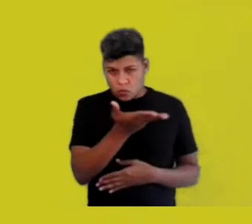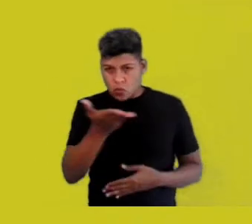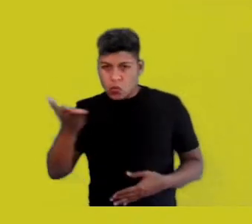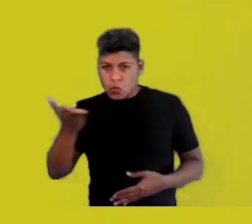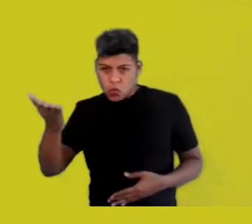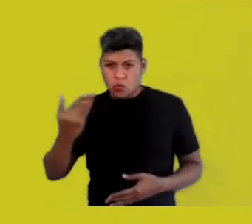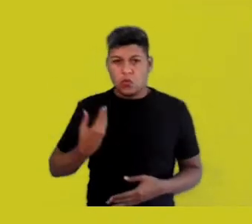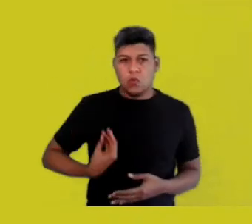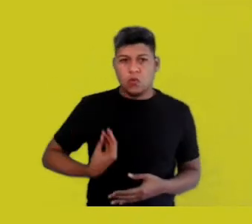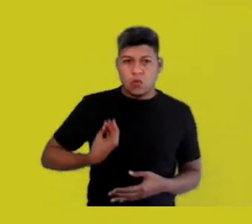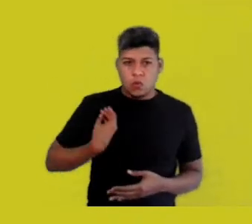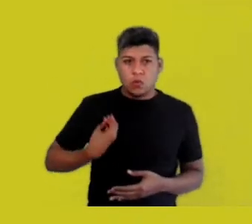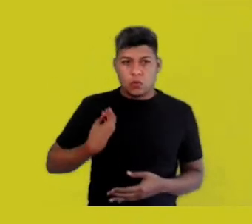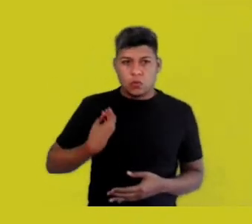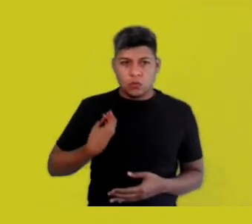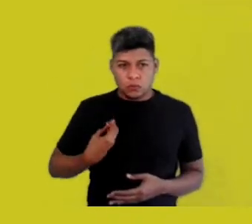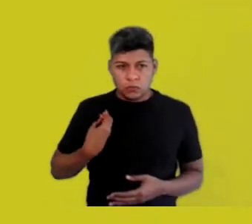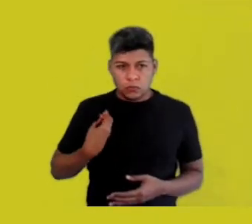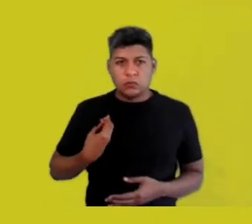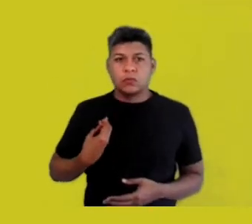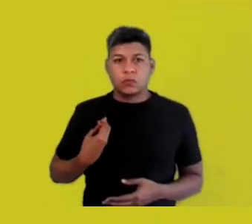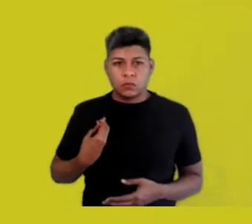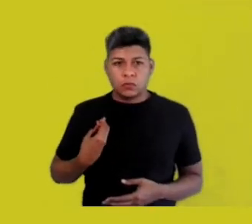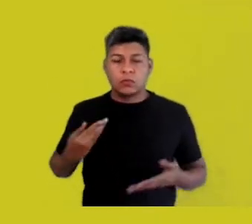to this action by CPT/Sesc.